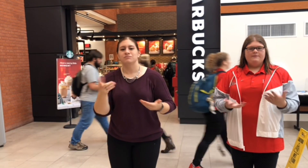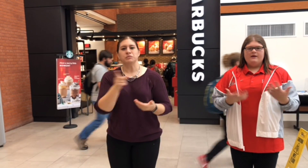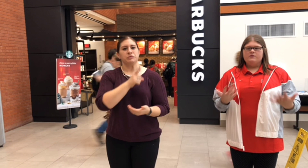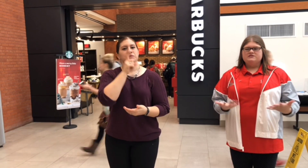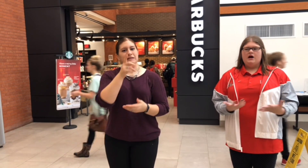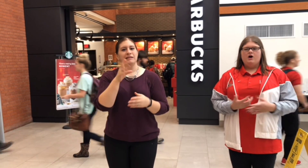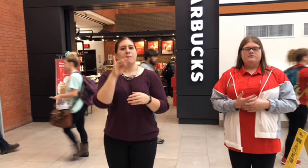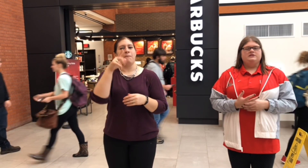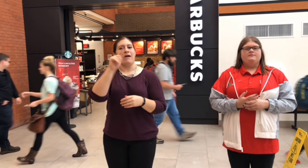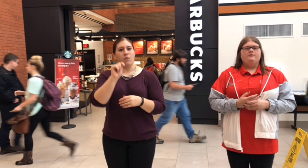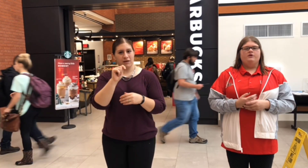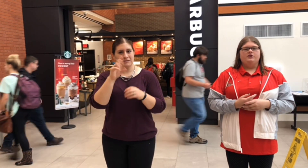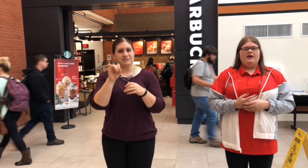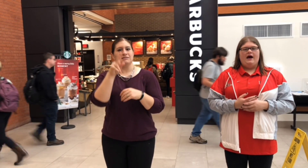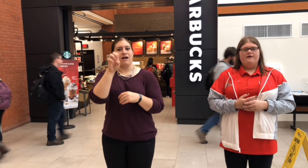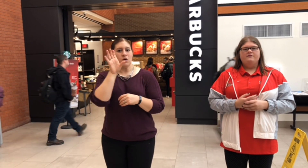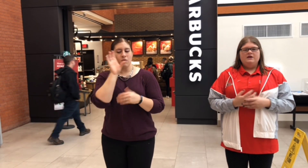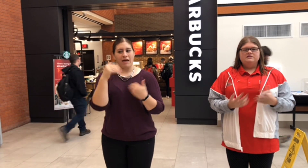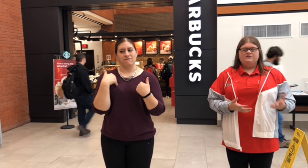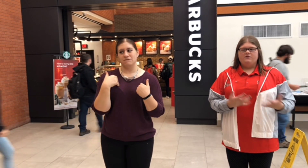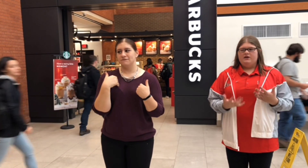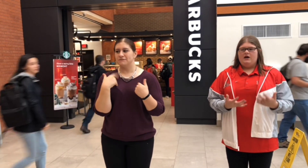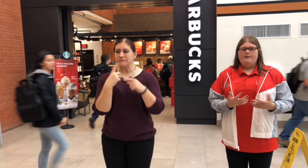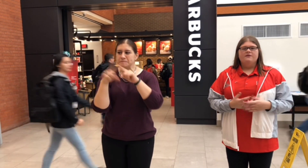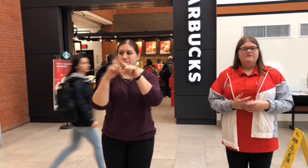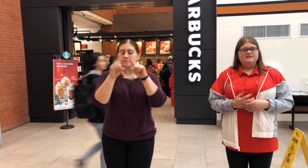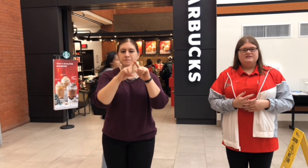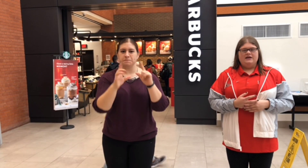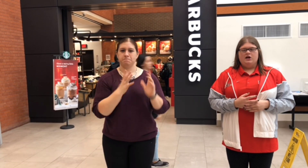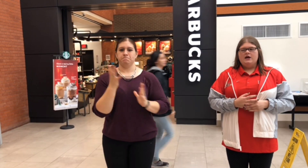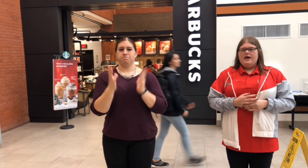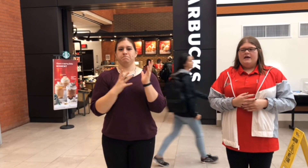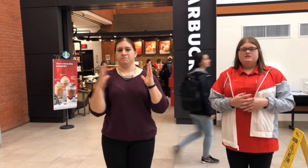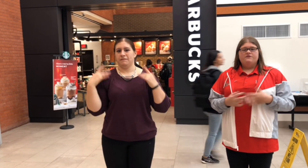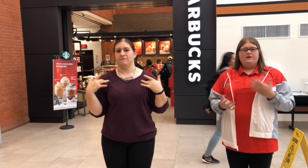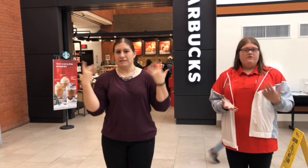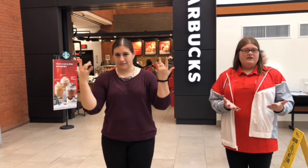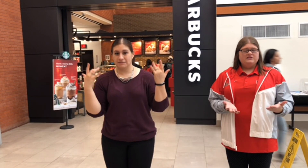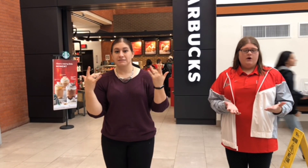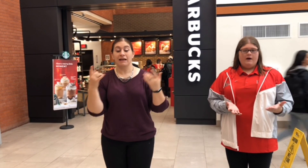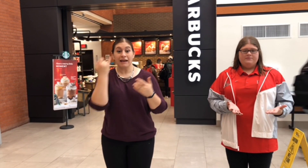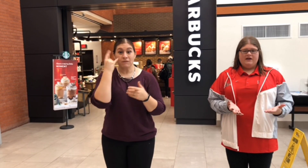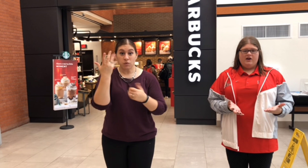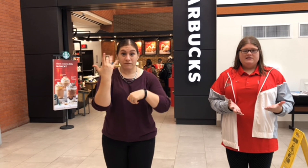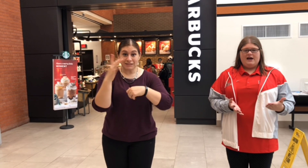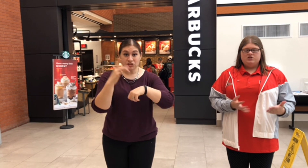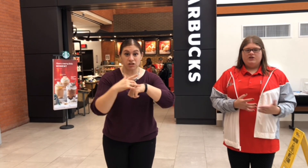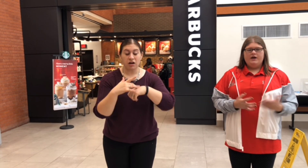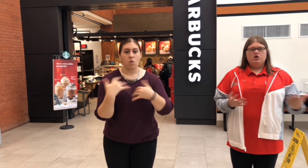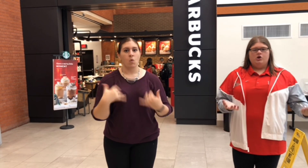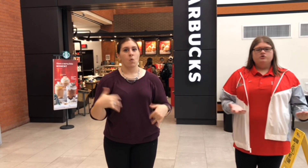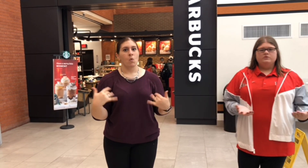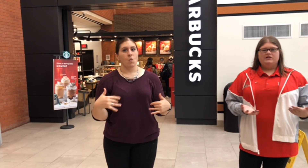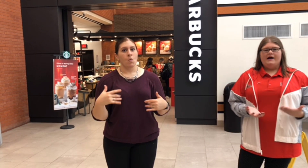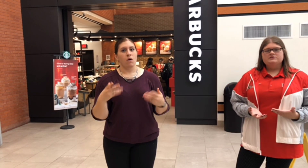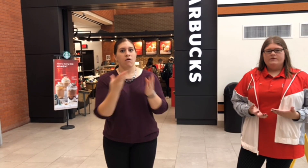a banquet style, it's going to be where you're going to have different events there. And so, if you ever get to go up there, it's actually enclosed with glass windows so you can see